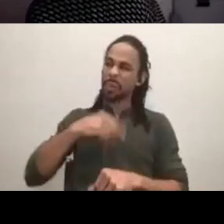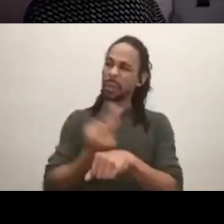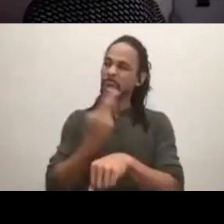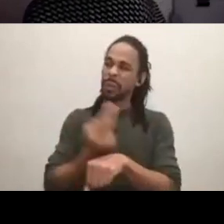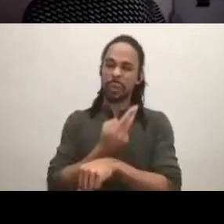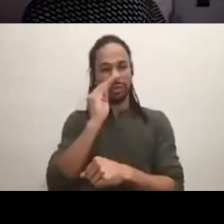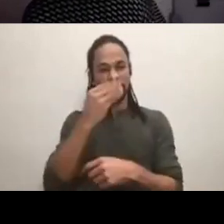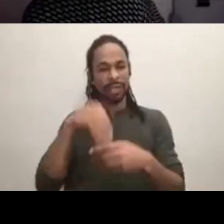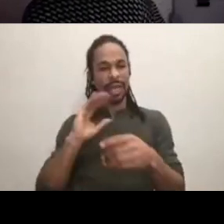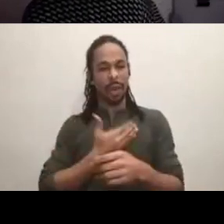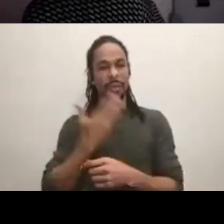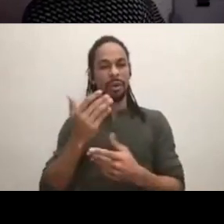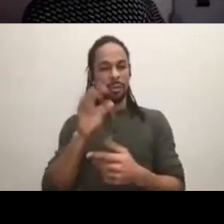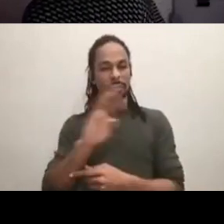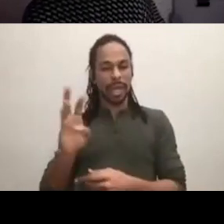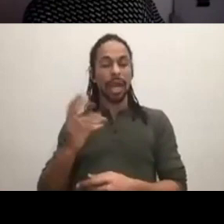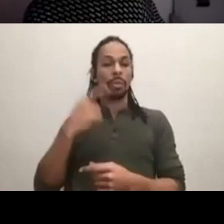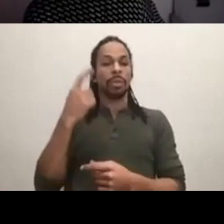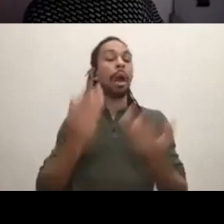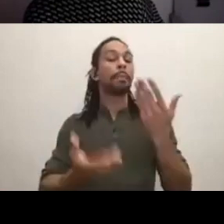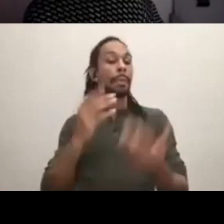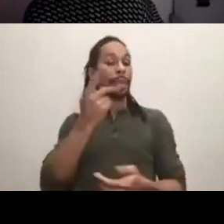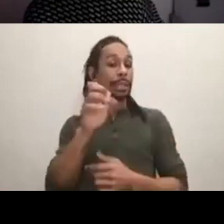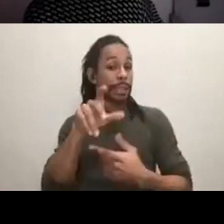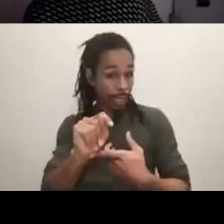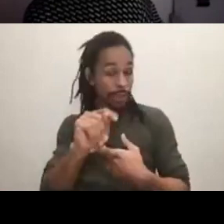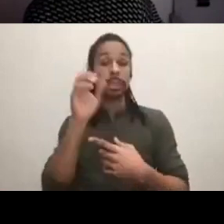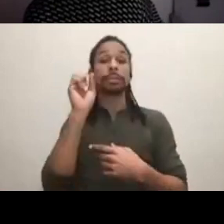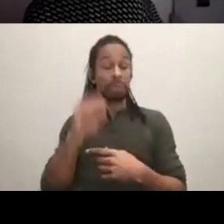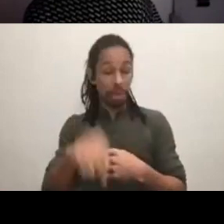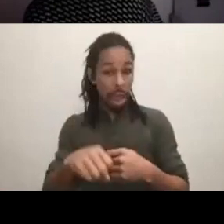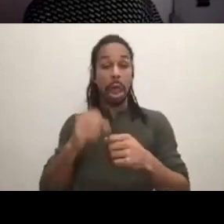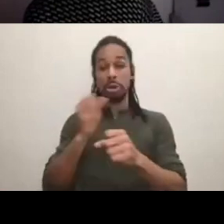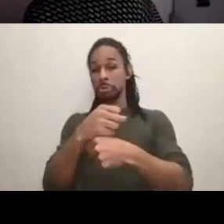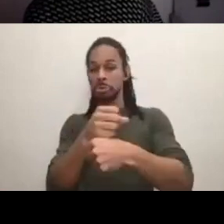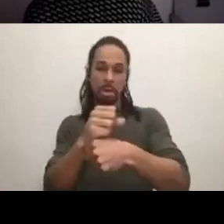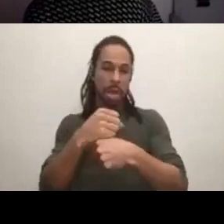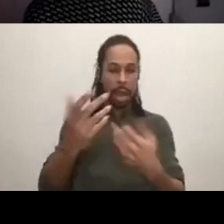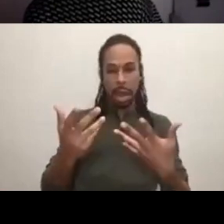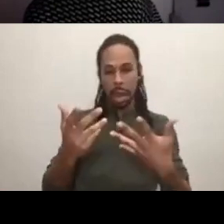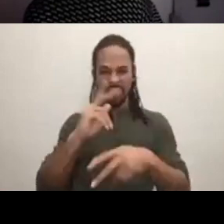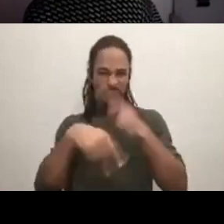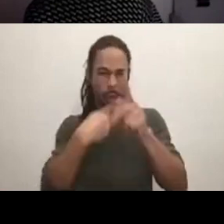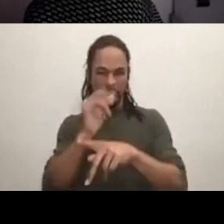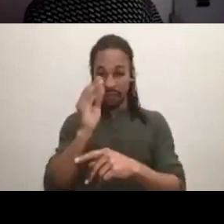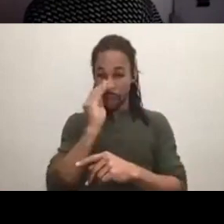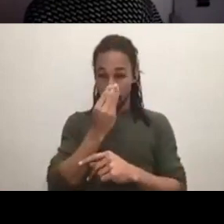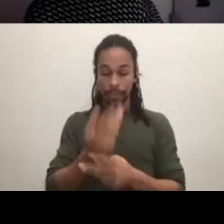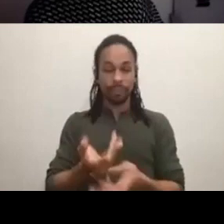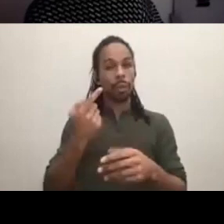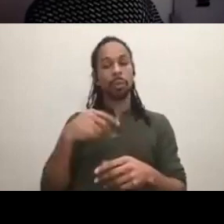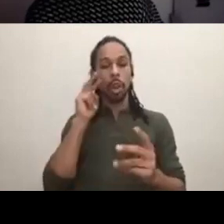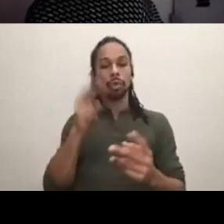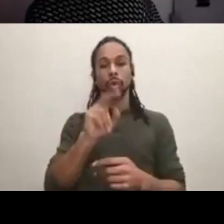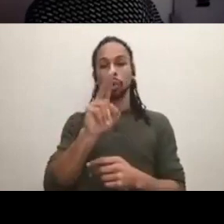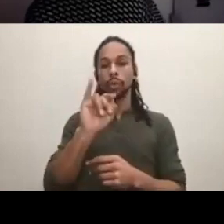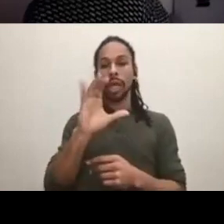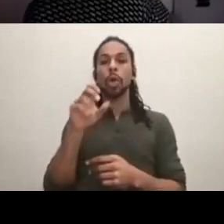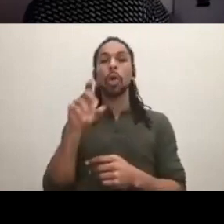This is repeated. While the sounds were spread out and had a lot of space, now they are tighter